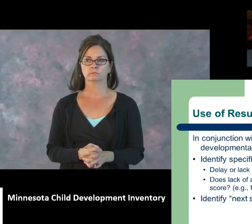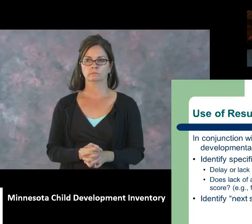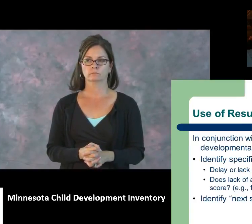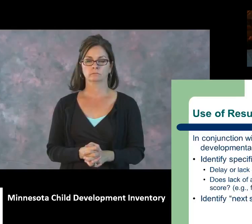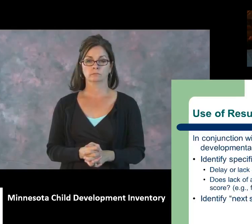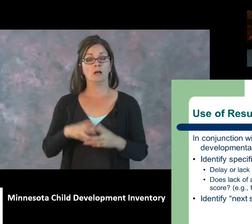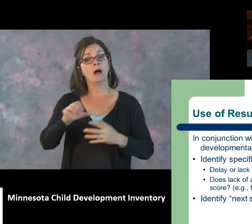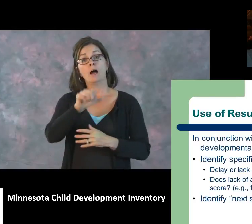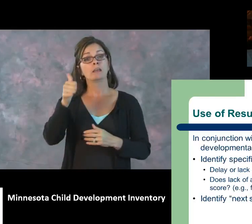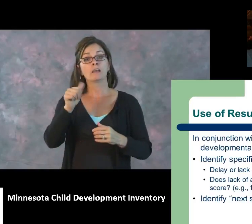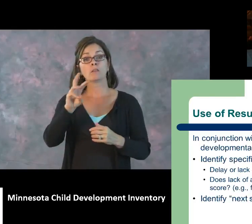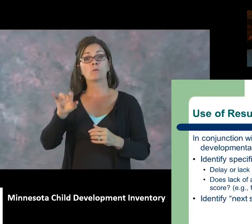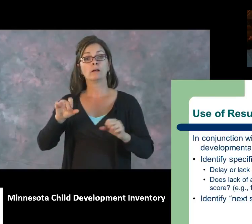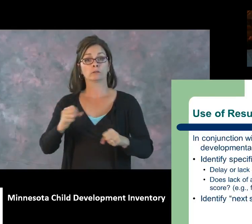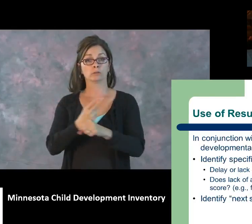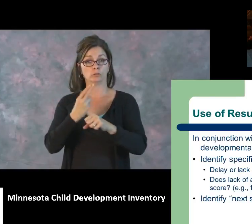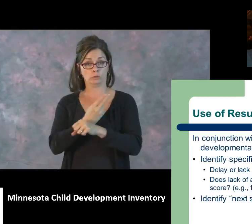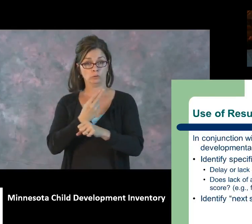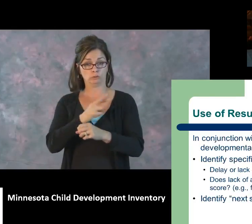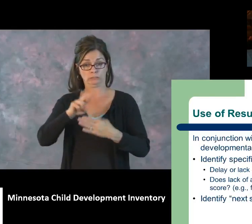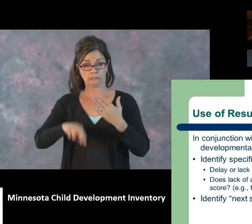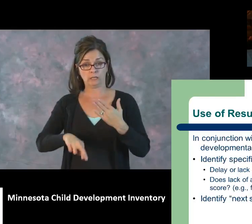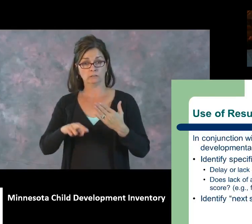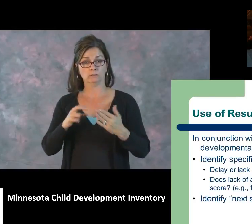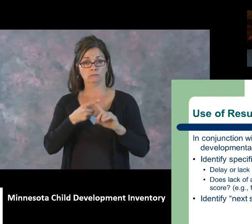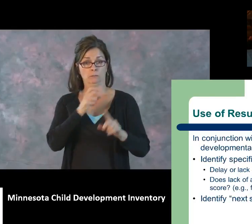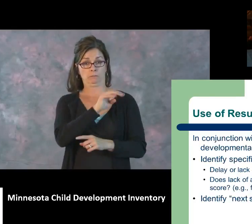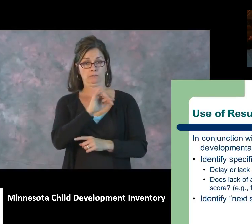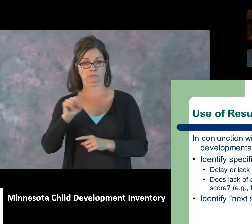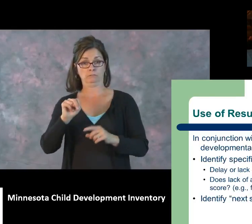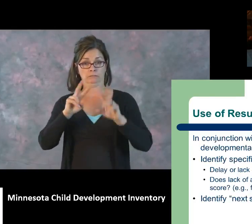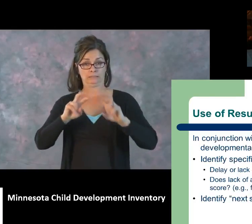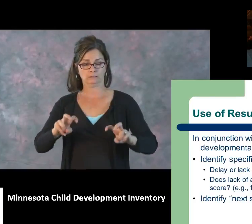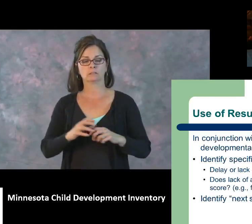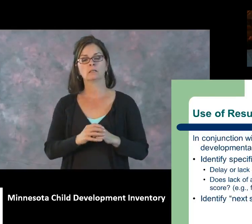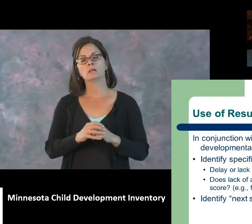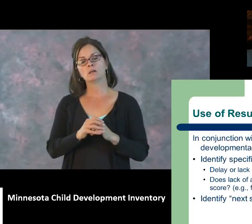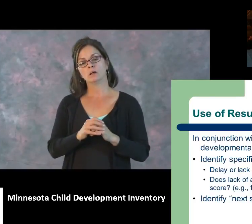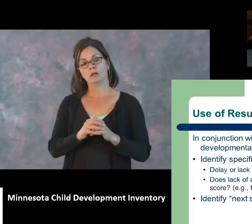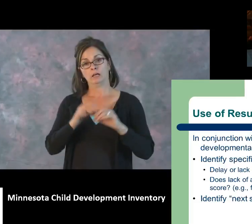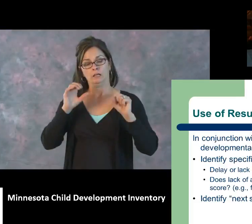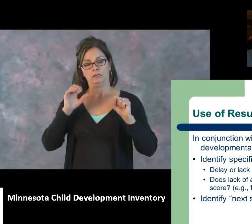Another way that you can use the results from this assessment is to look at the responses